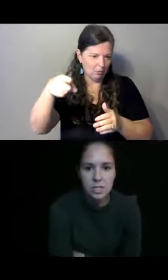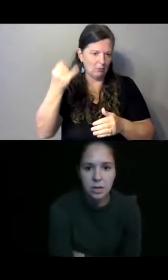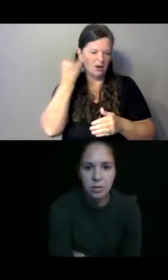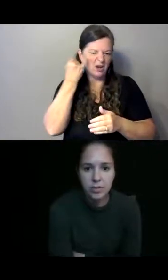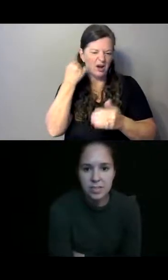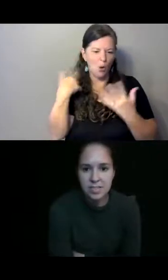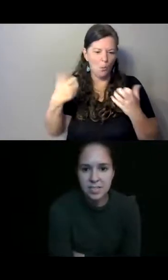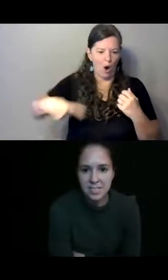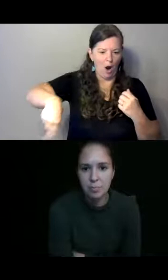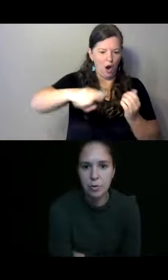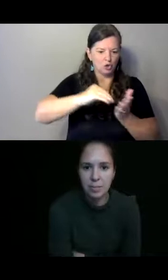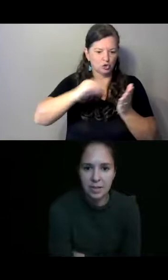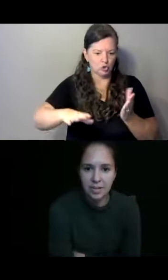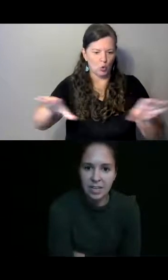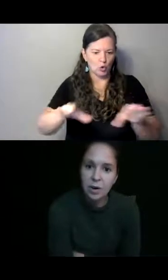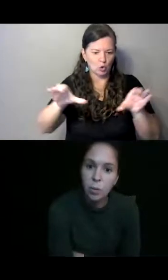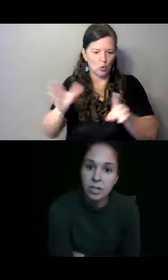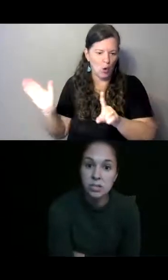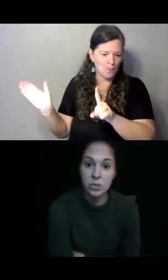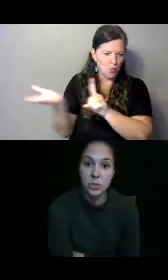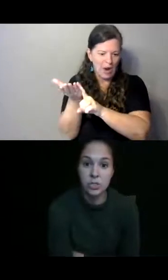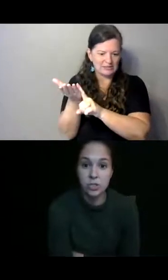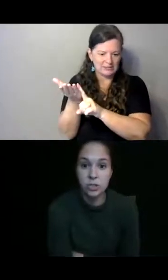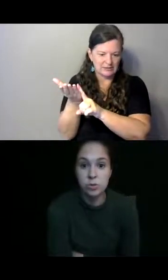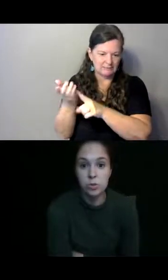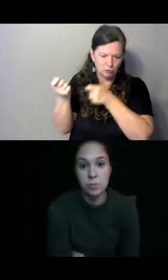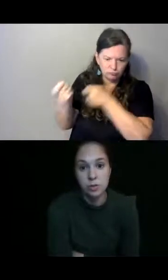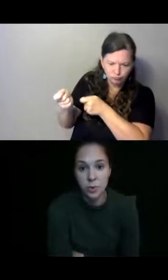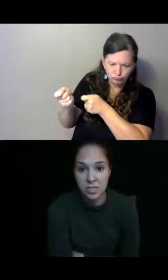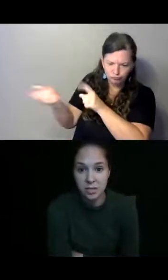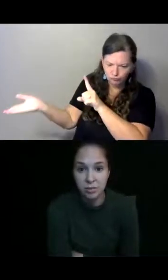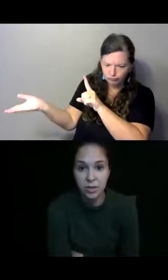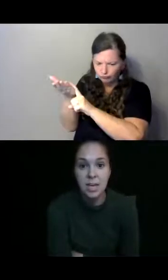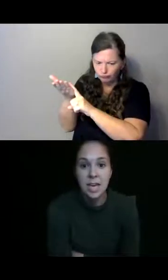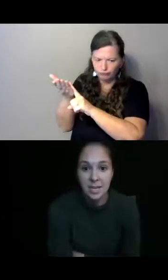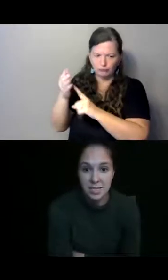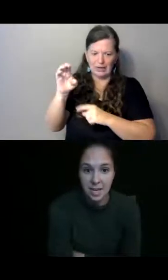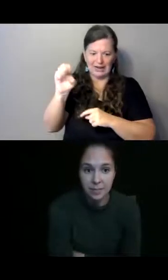So, this is an example I'm giving. If I wanted the students to do a persuasive essay,